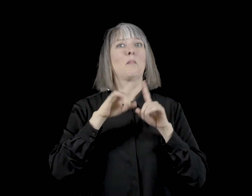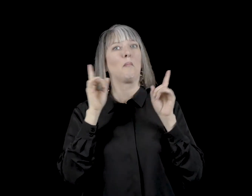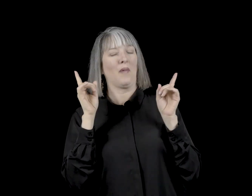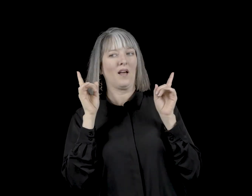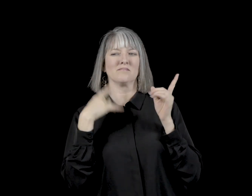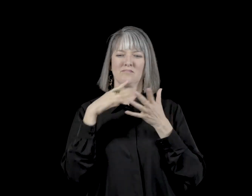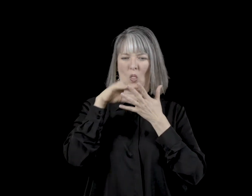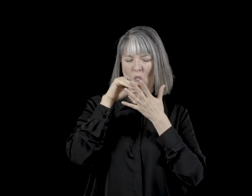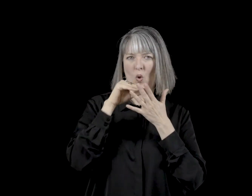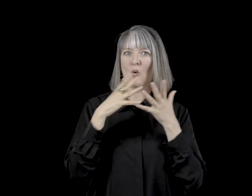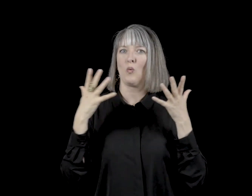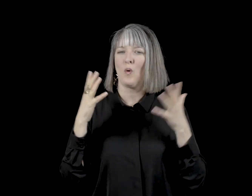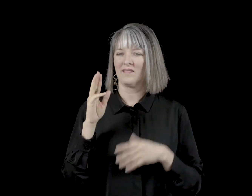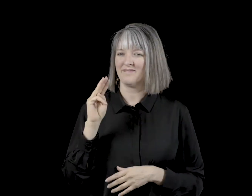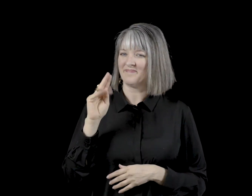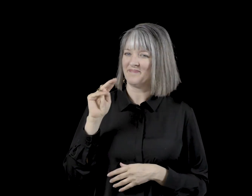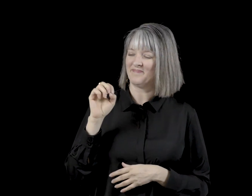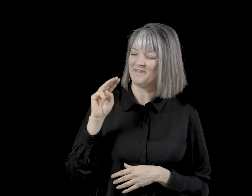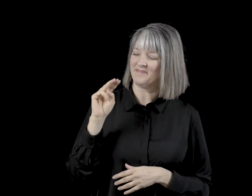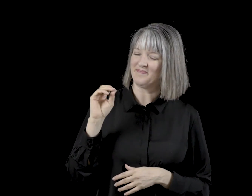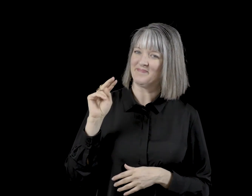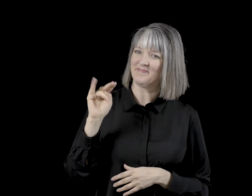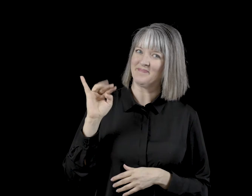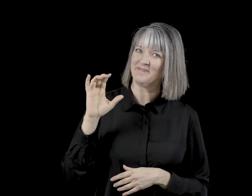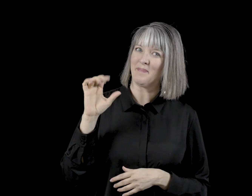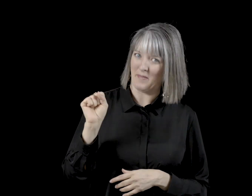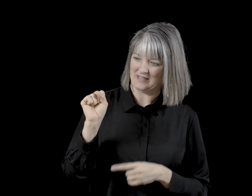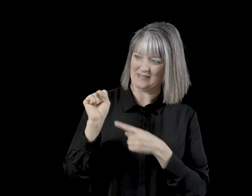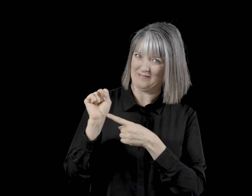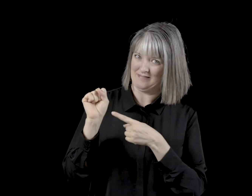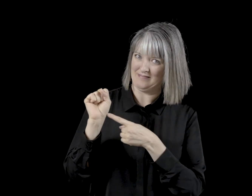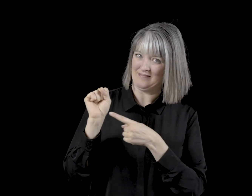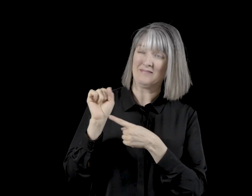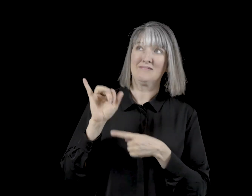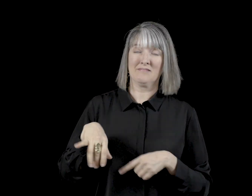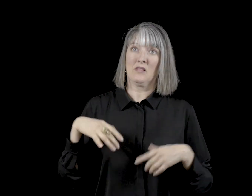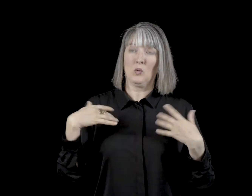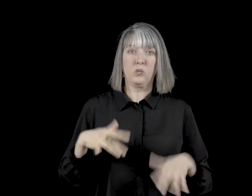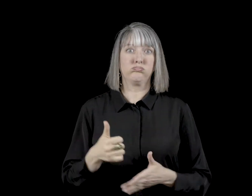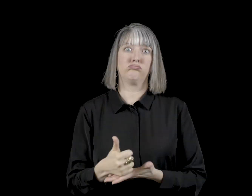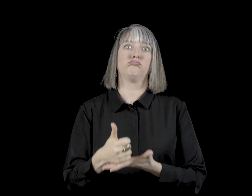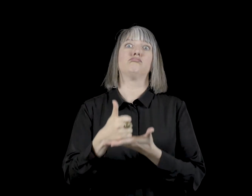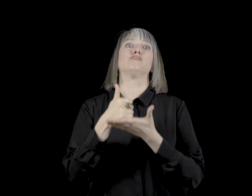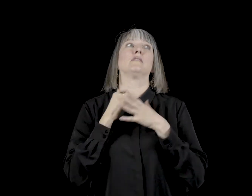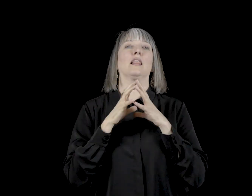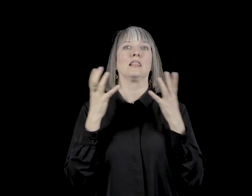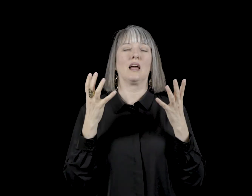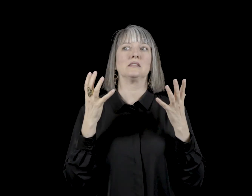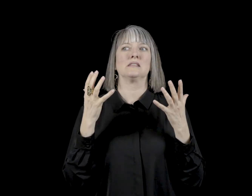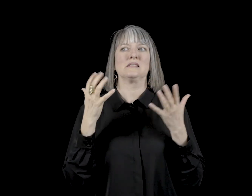However I learn a lot using mnemonics. This was a major source of help to me.